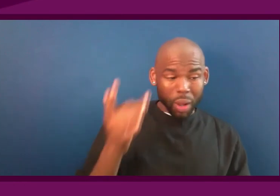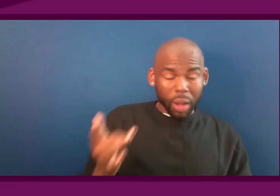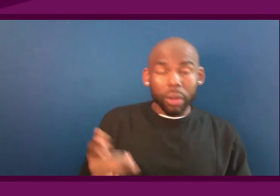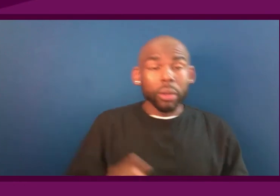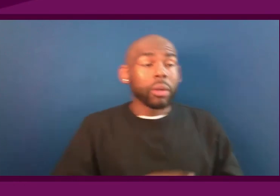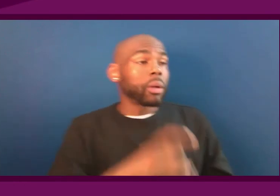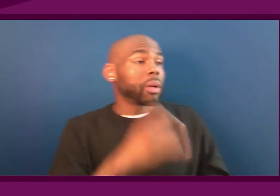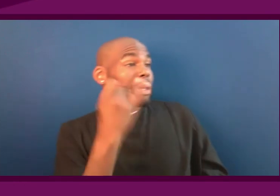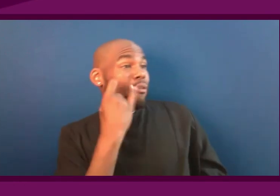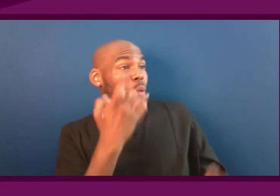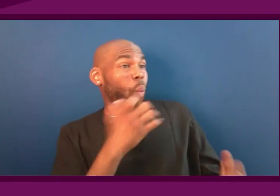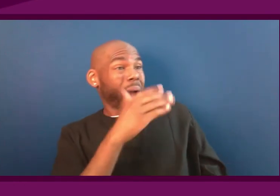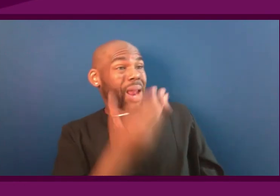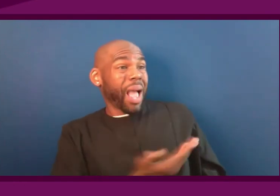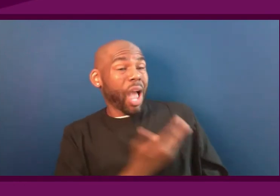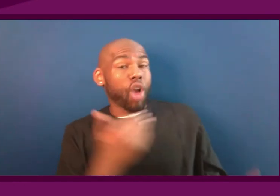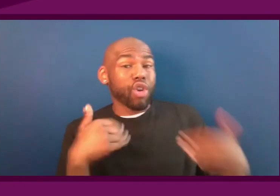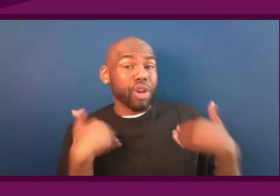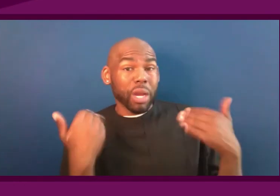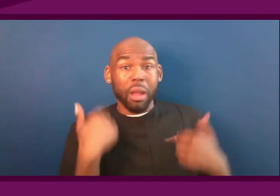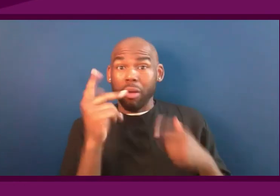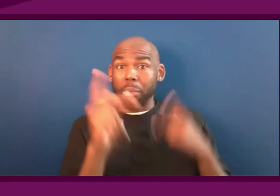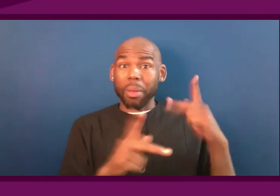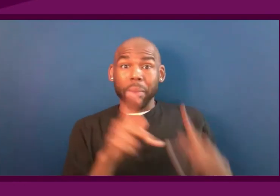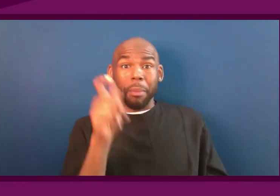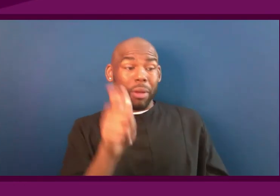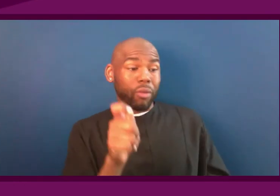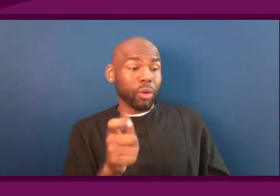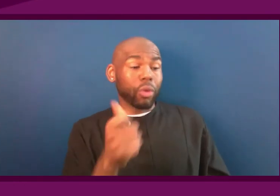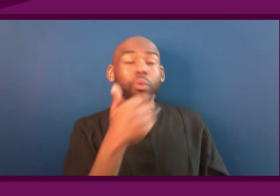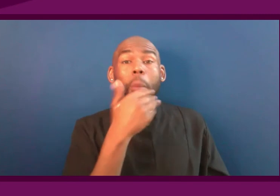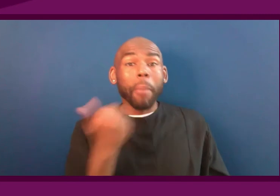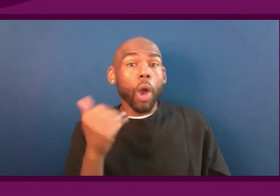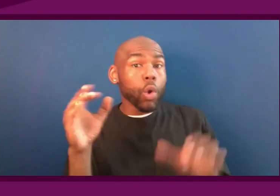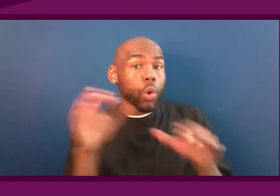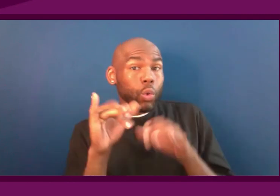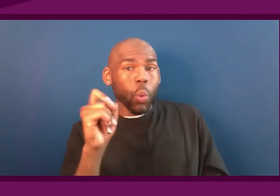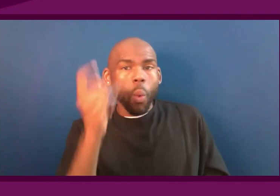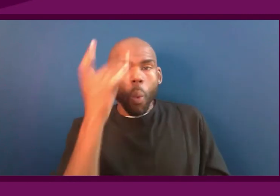Absolutely, the Gen Z kids are really the... they are the best that there's ever been. I've been